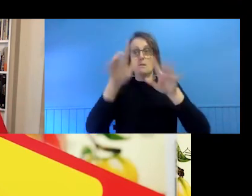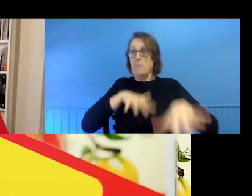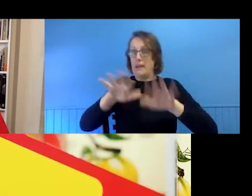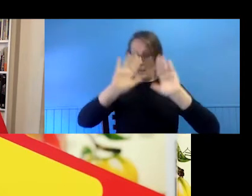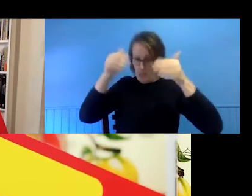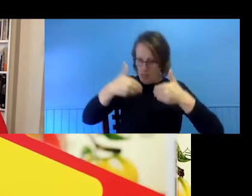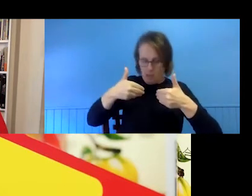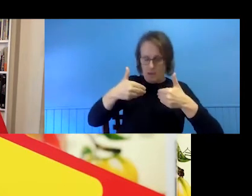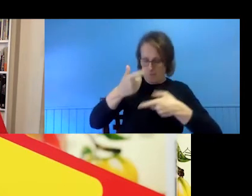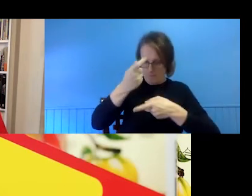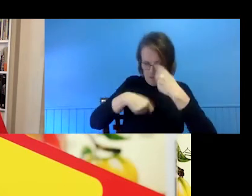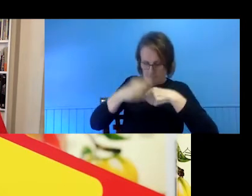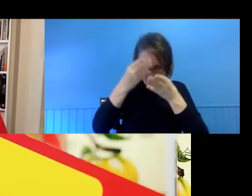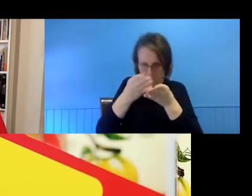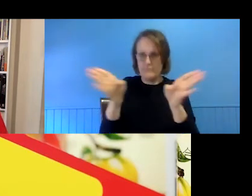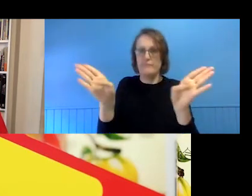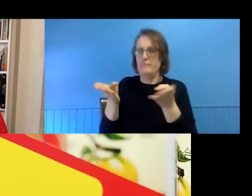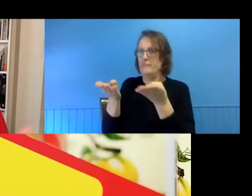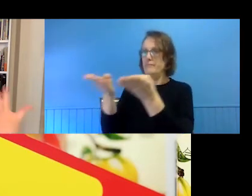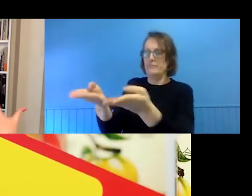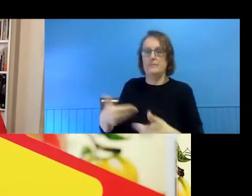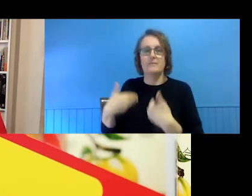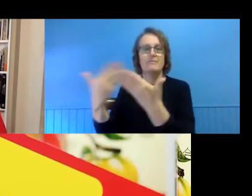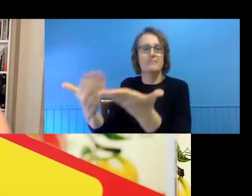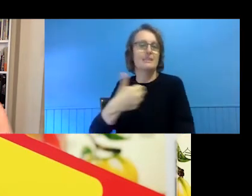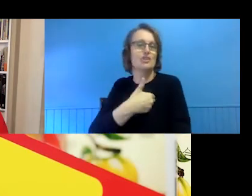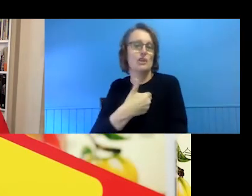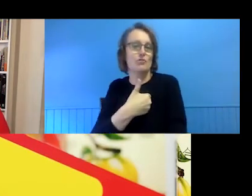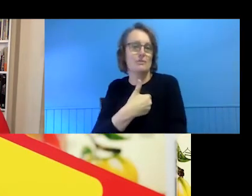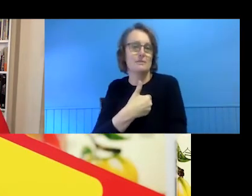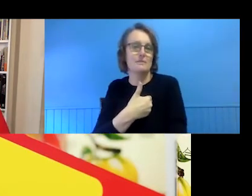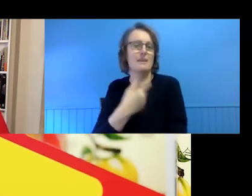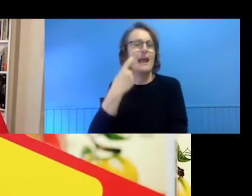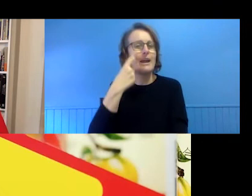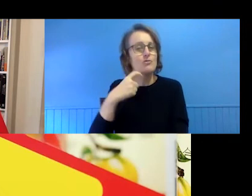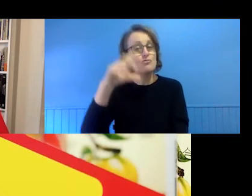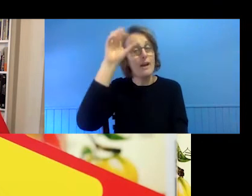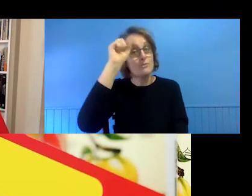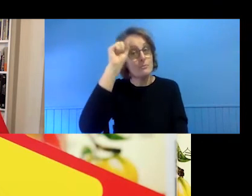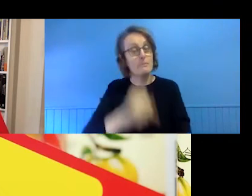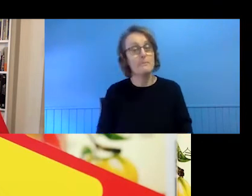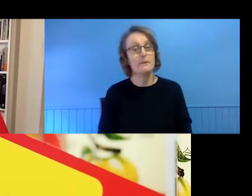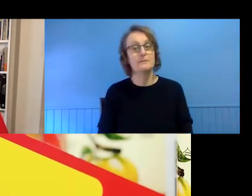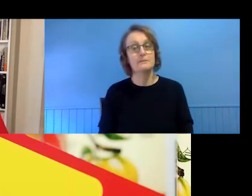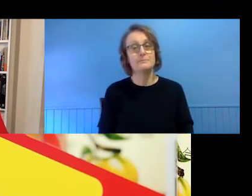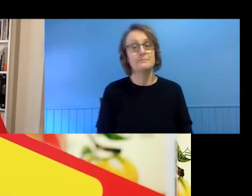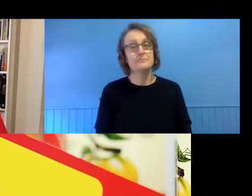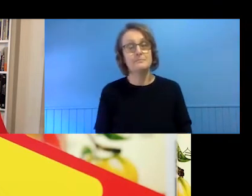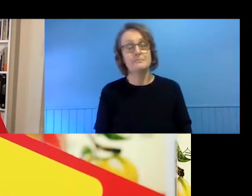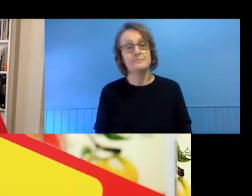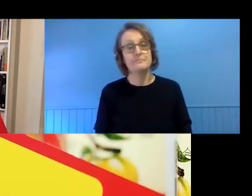generous approach. And try and remember that desperation is only